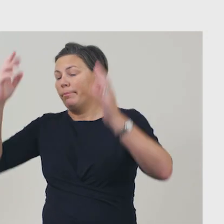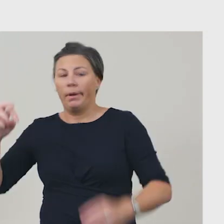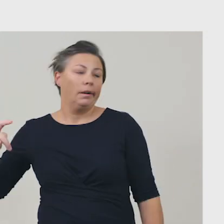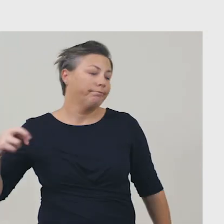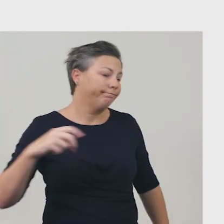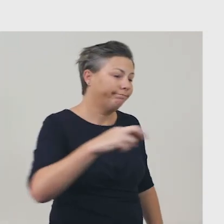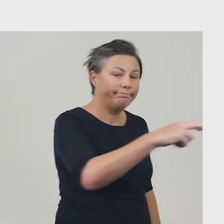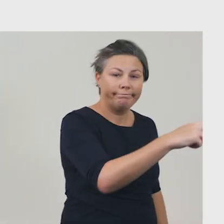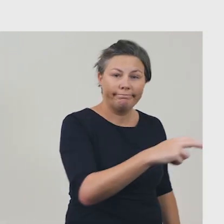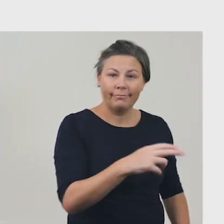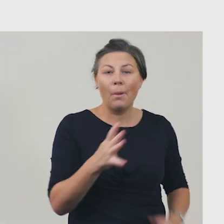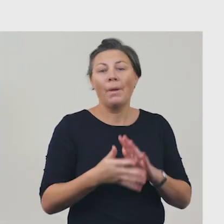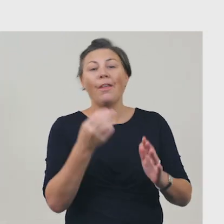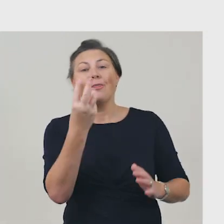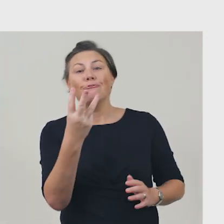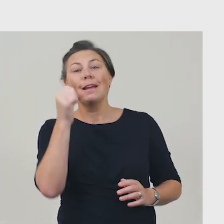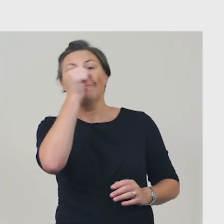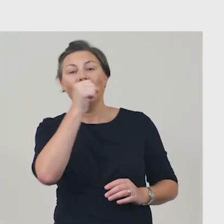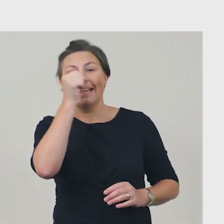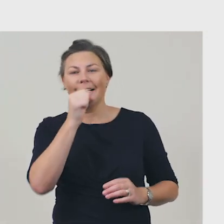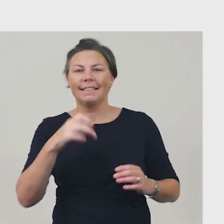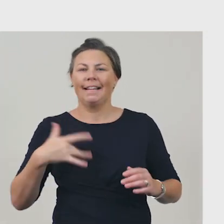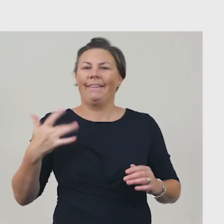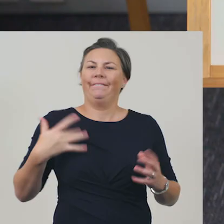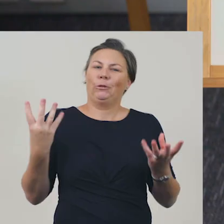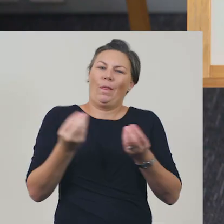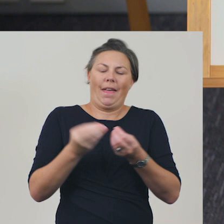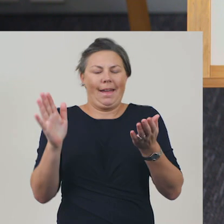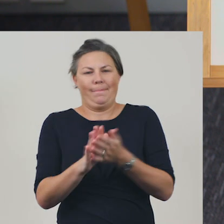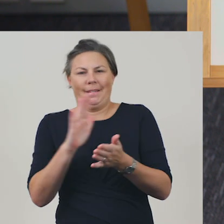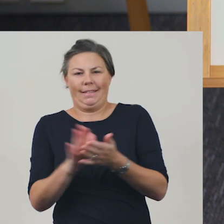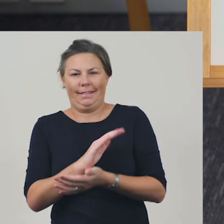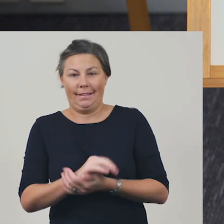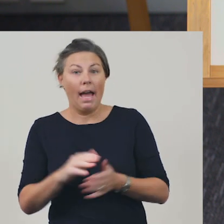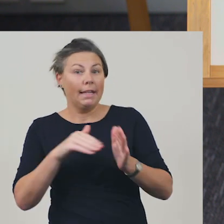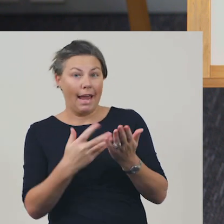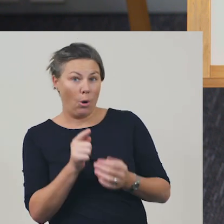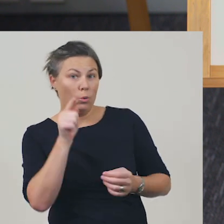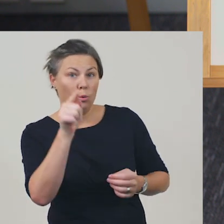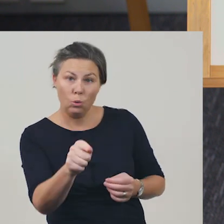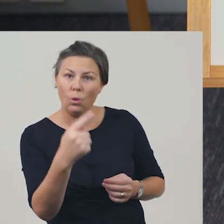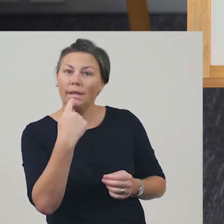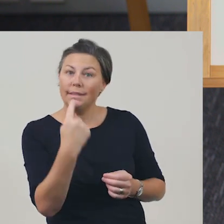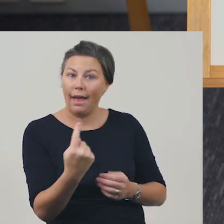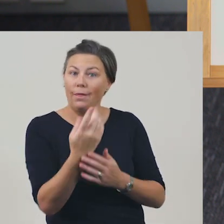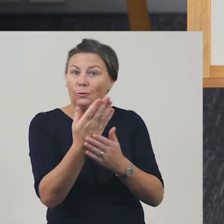The three little pigs lived happily ever after. Now, it’s your turn to retell your favourite story.